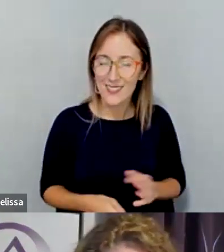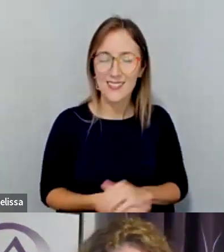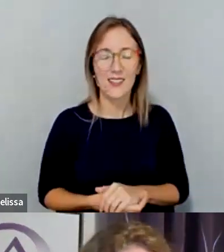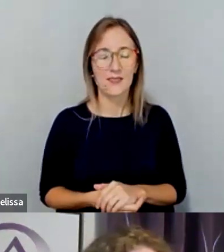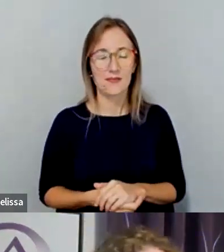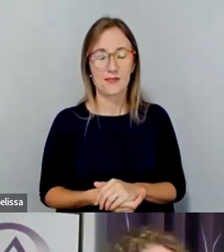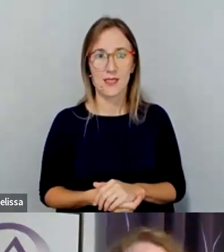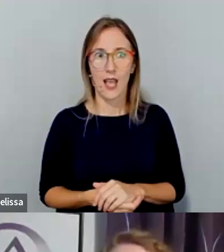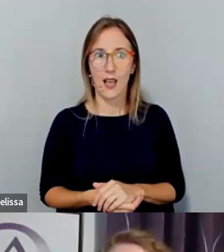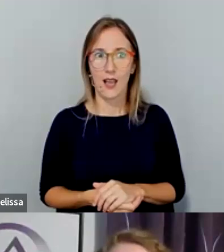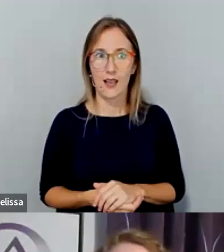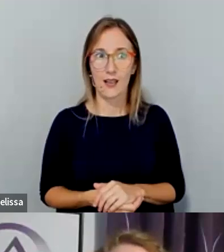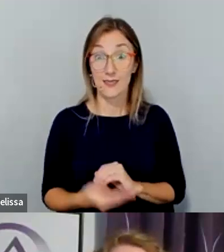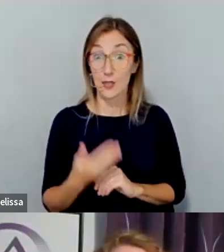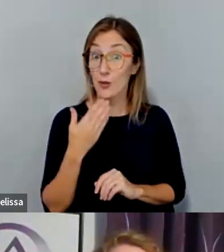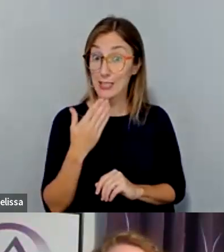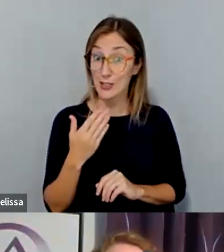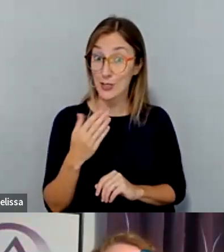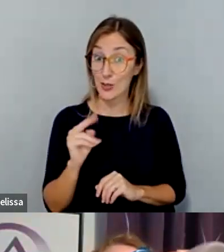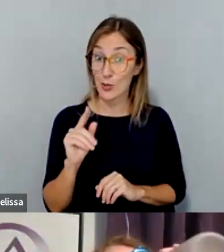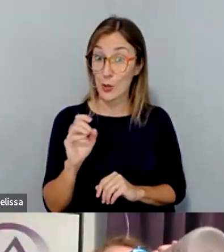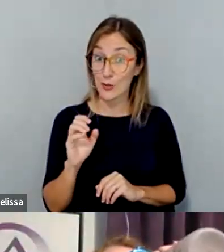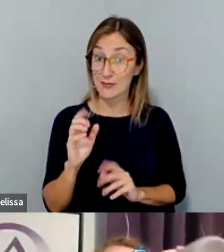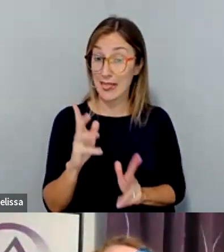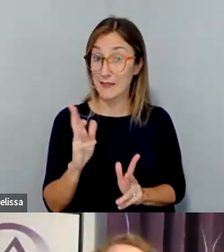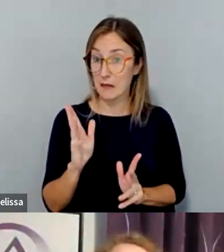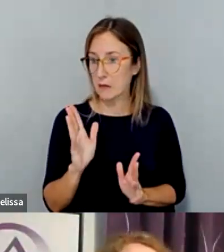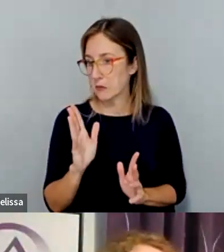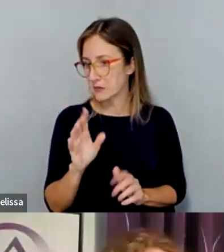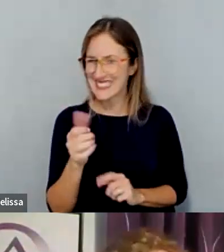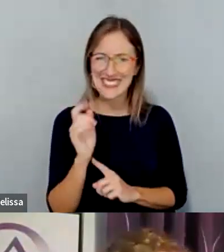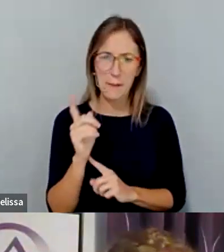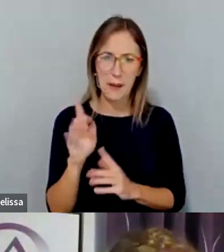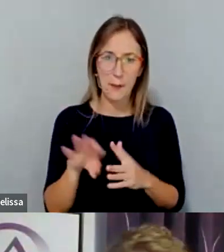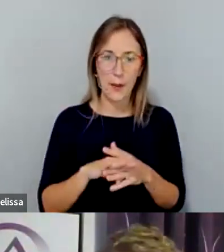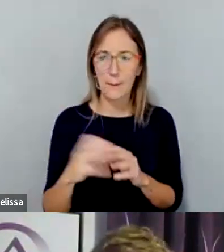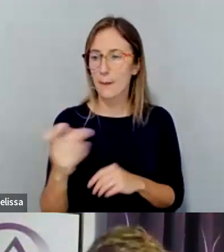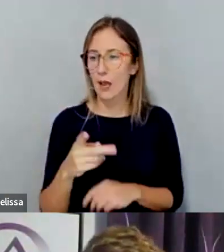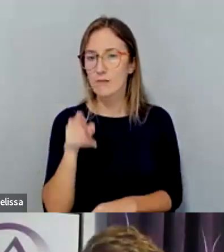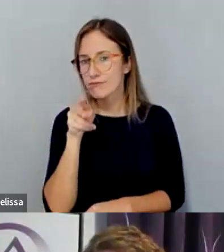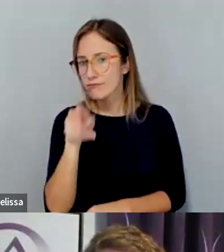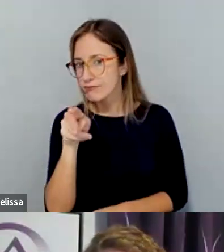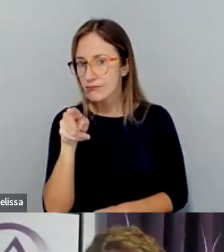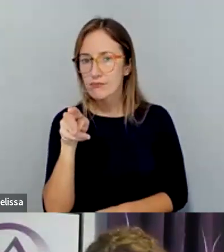interpreter. Can you imagine how scary that is?